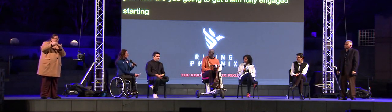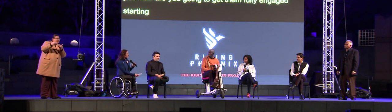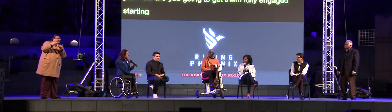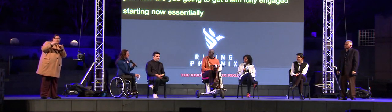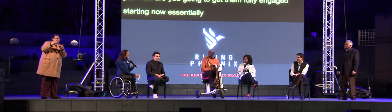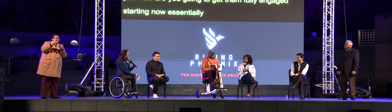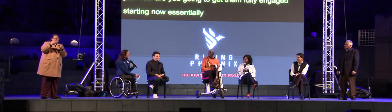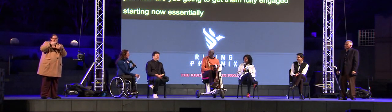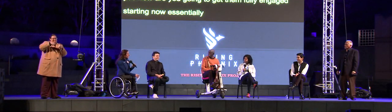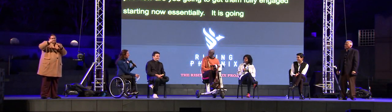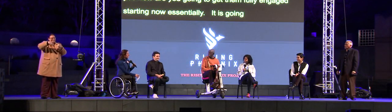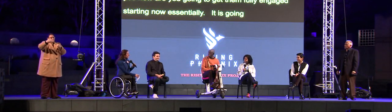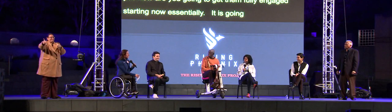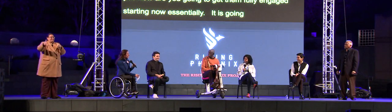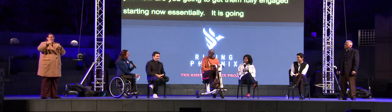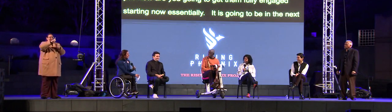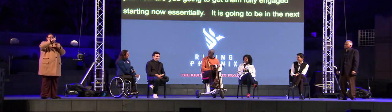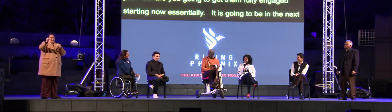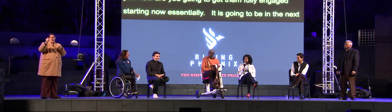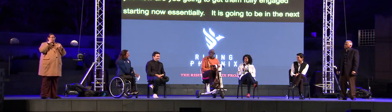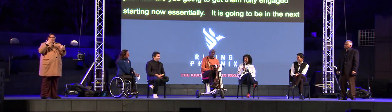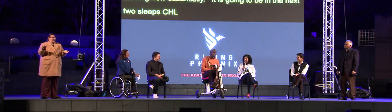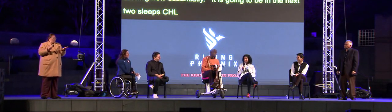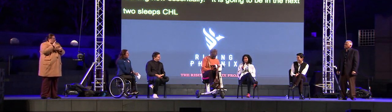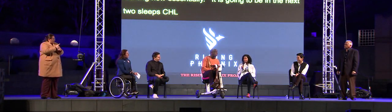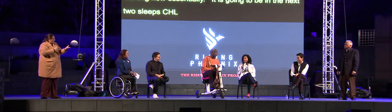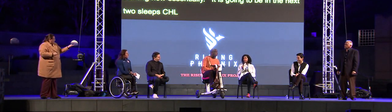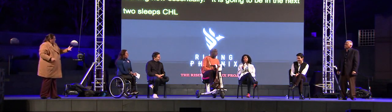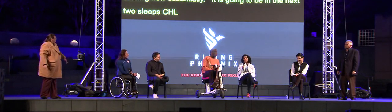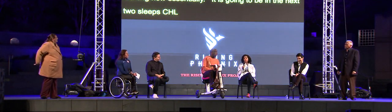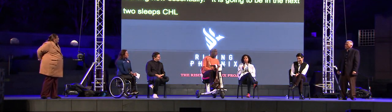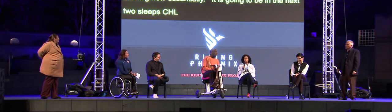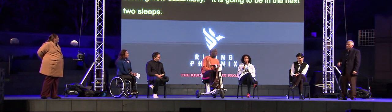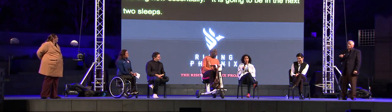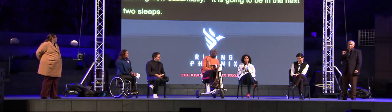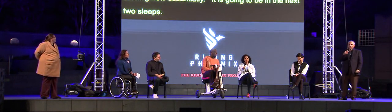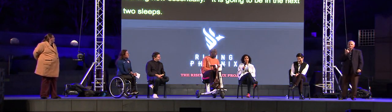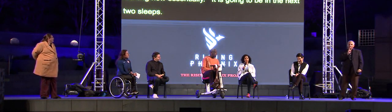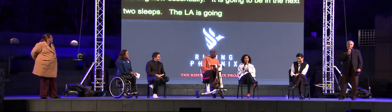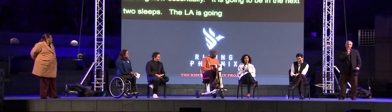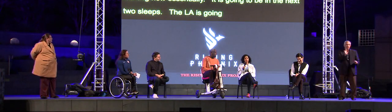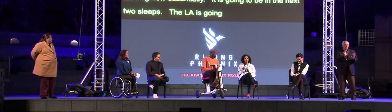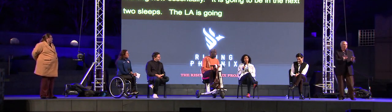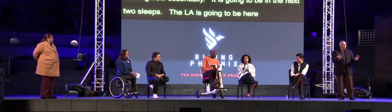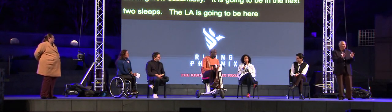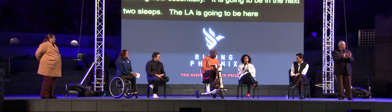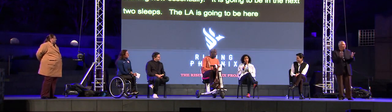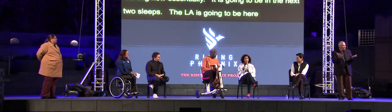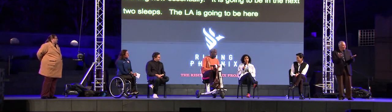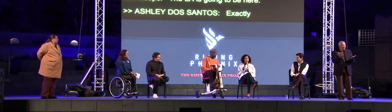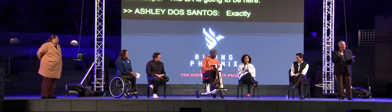I feel like that LA is going to be here. Exactly. Yeah. It's critically important that we work with our partners